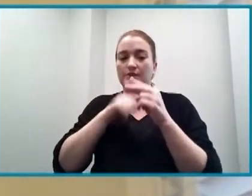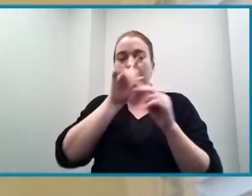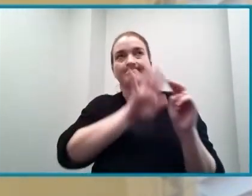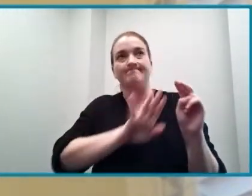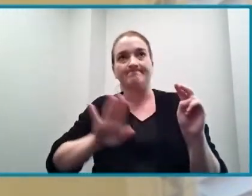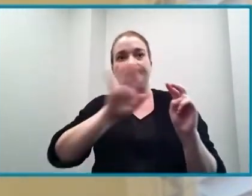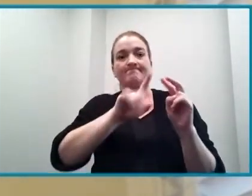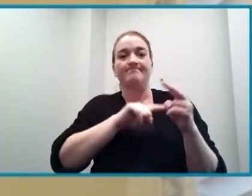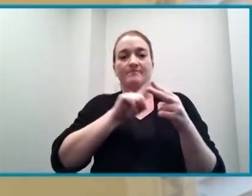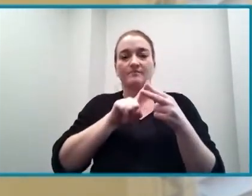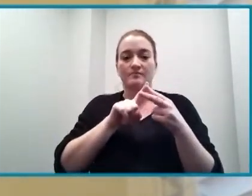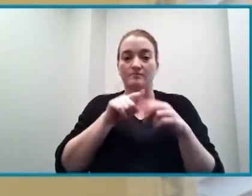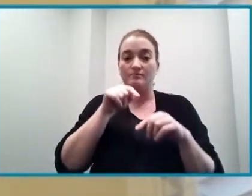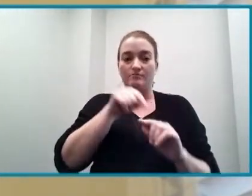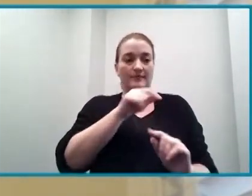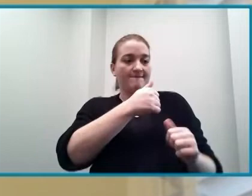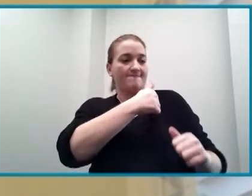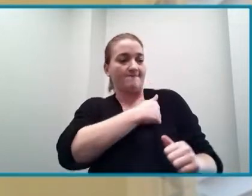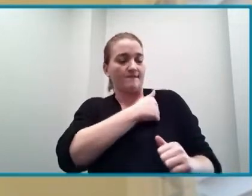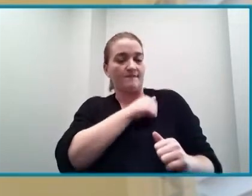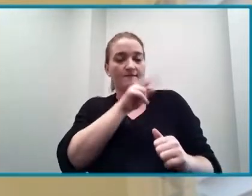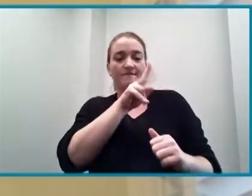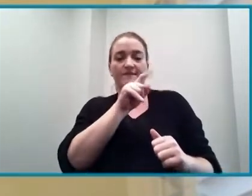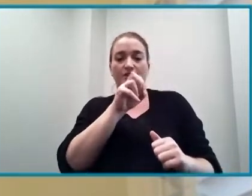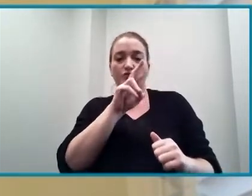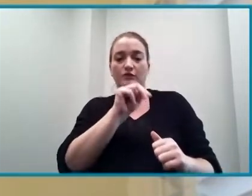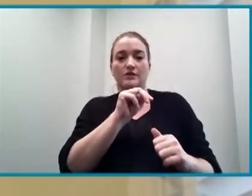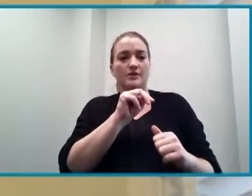really benefit from participant input at all stages of programming.